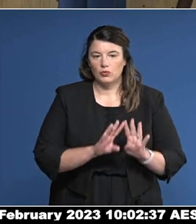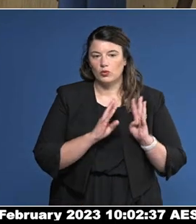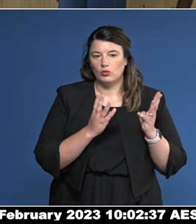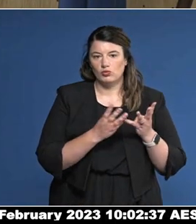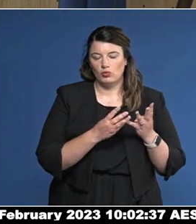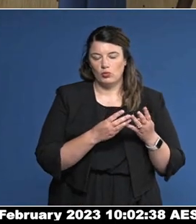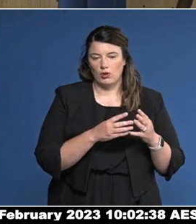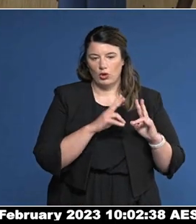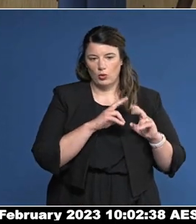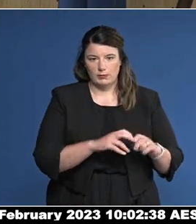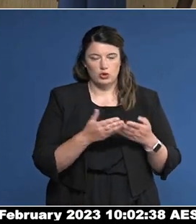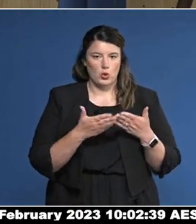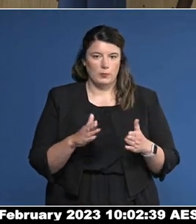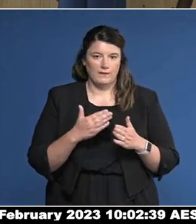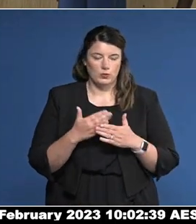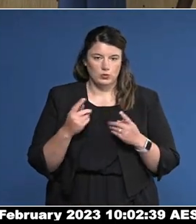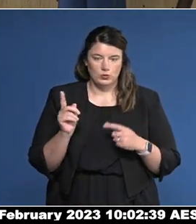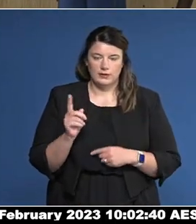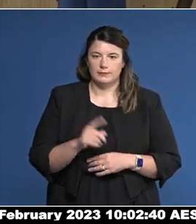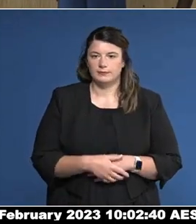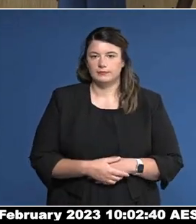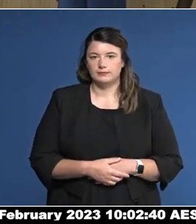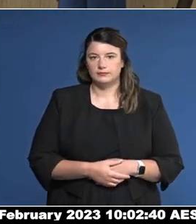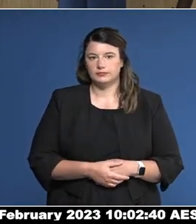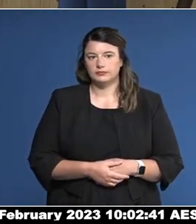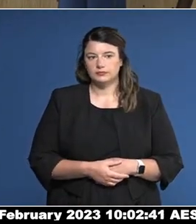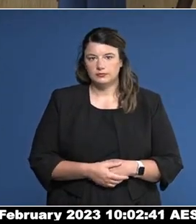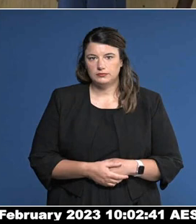Good morning, everybody.